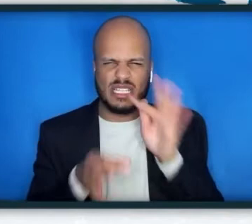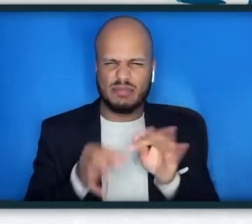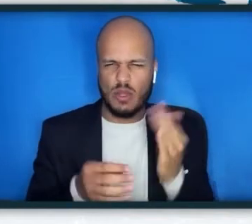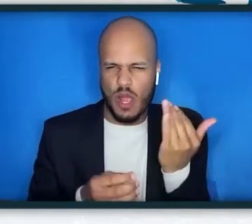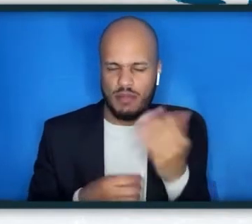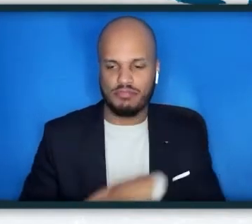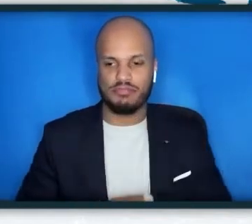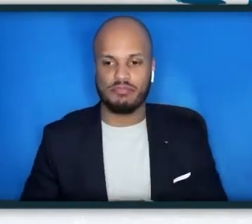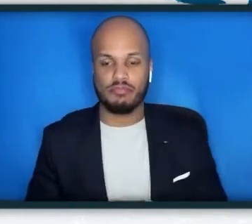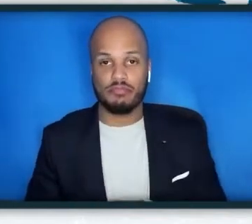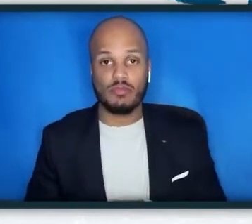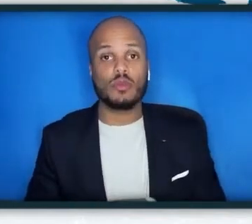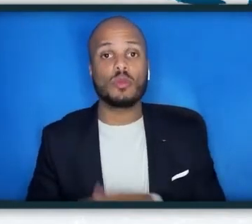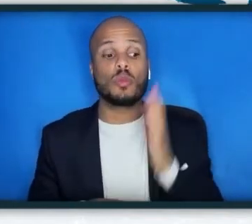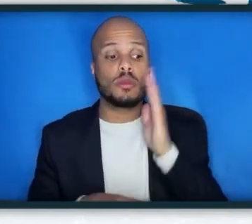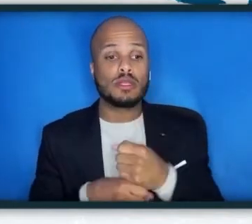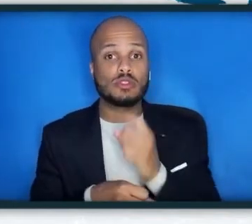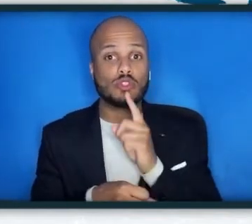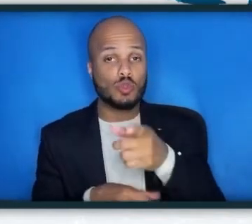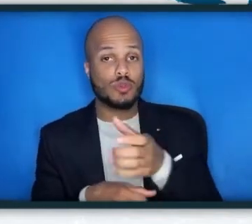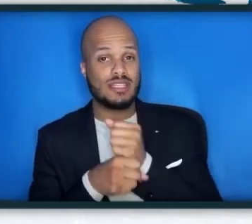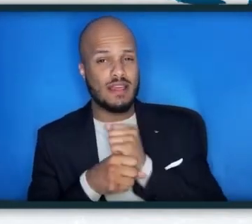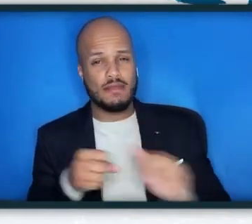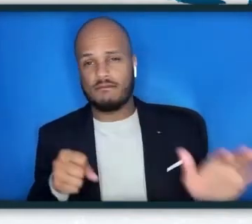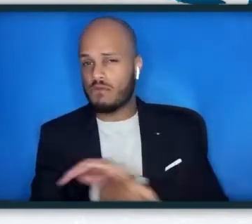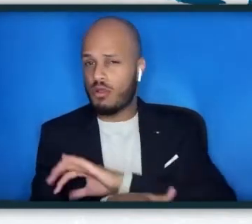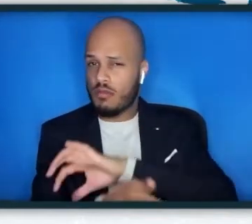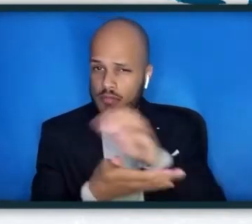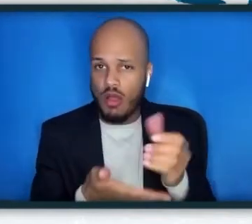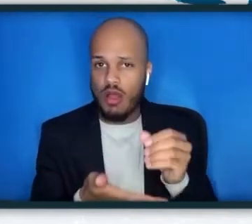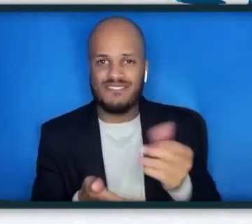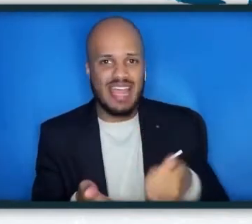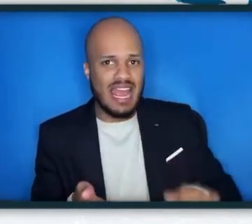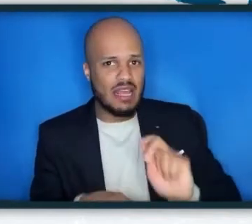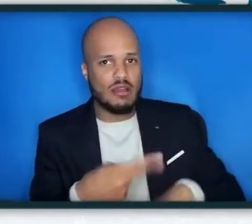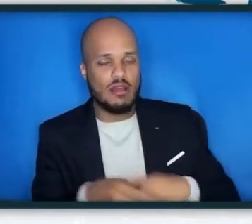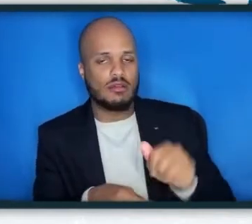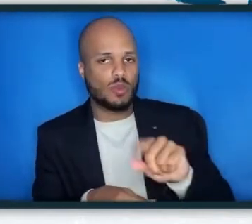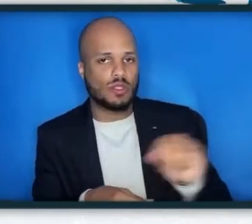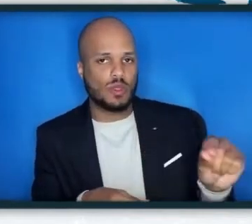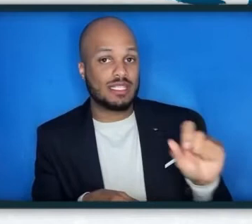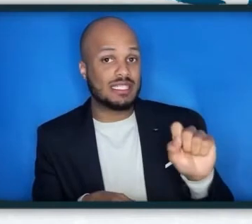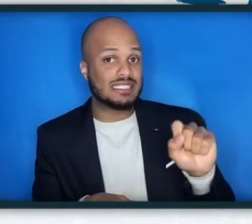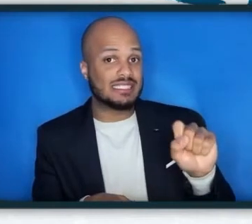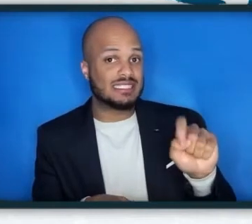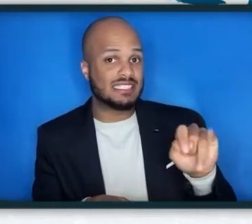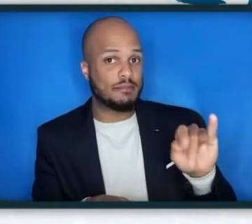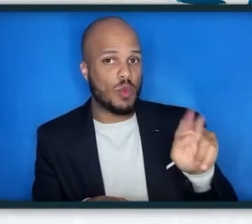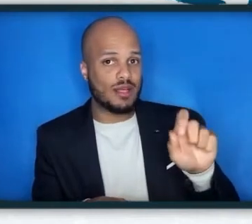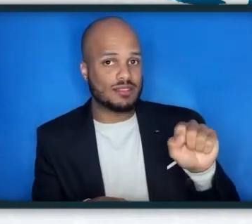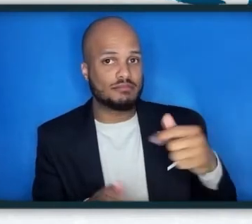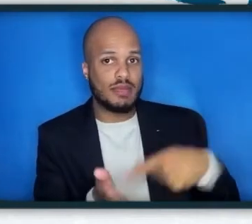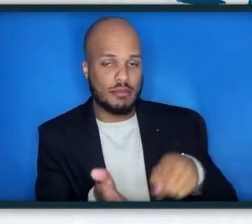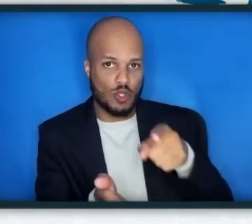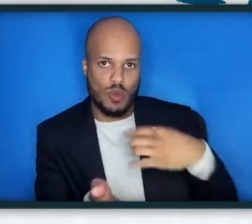It will ensure that you receive the full amount of any 2020 stimulus payments that you were eligible for.